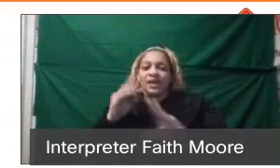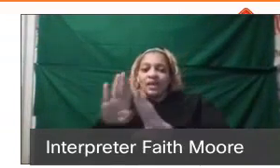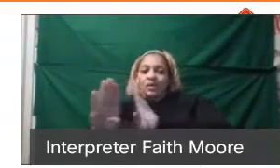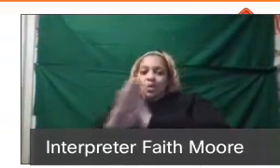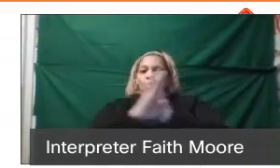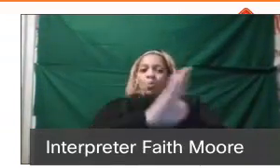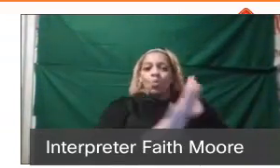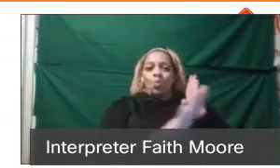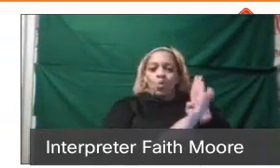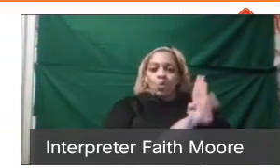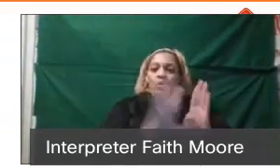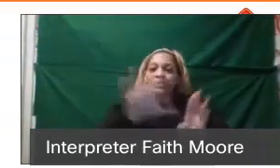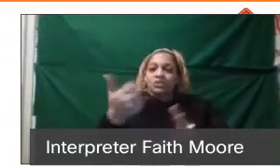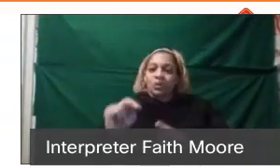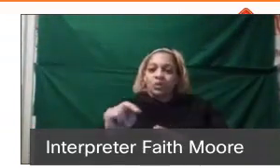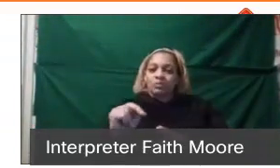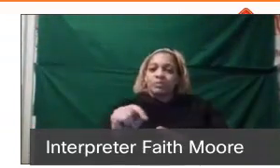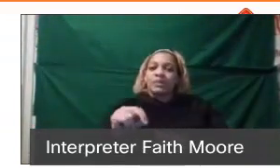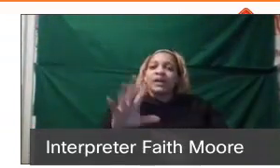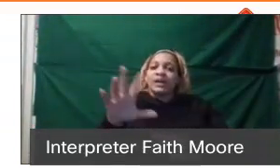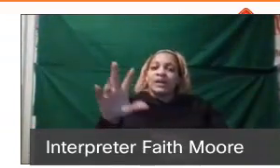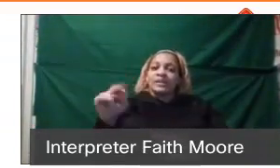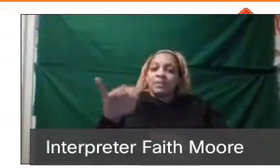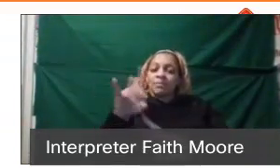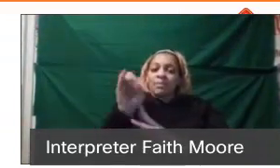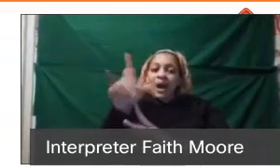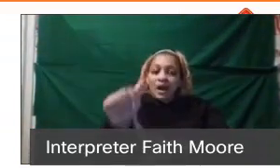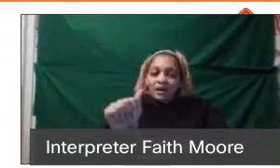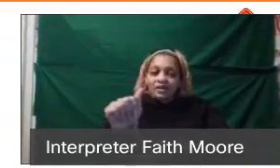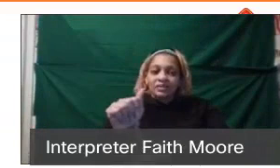And the footing extent below Blair road, so we'll just have an easement.